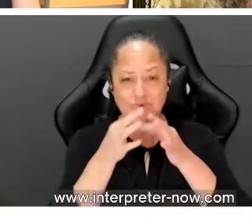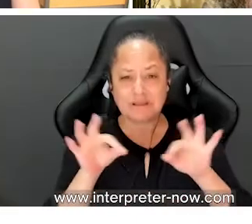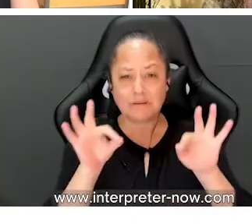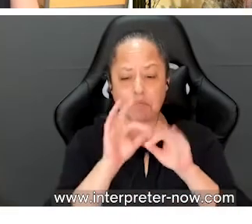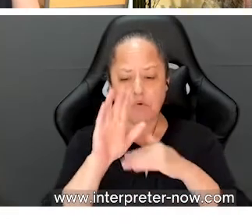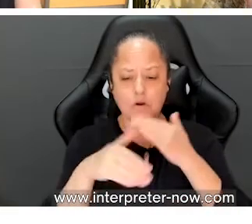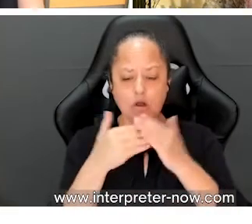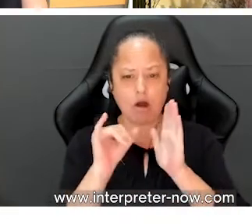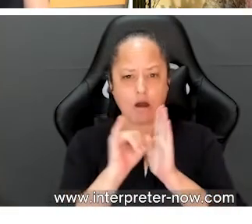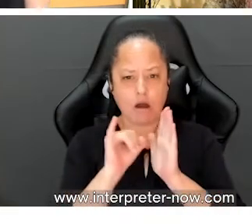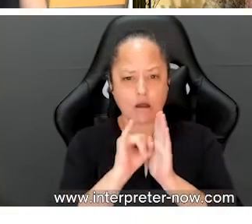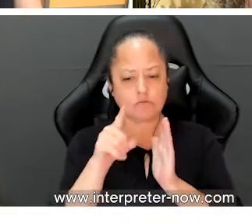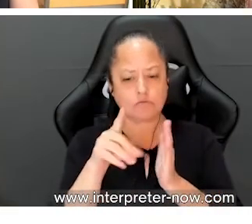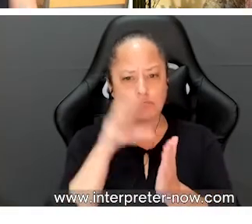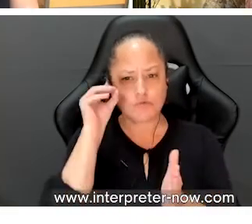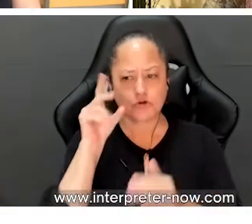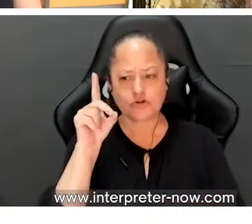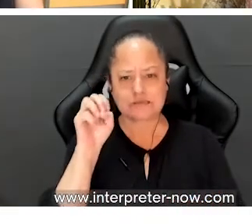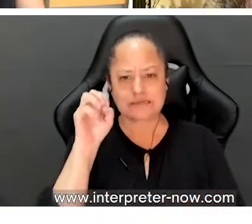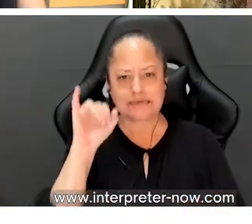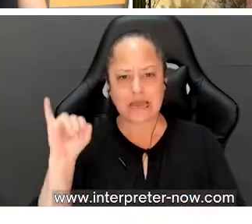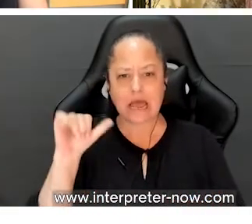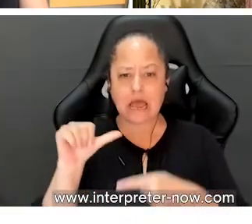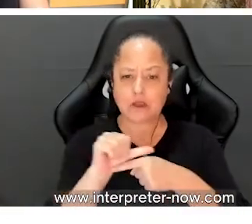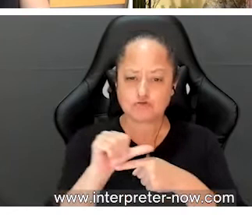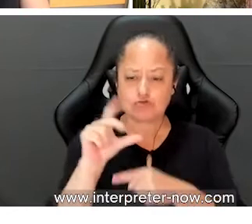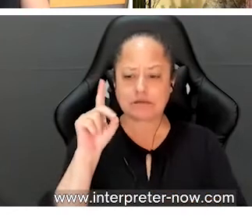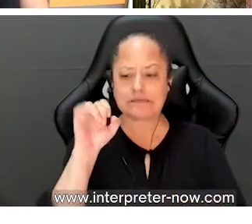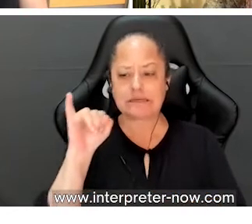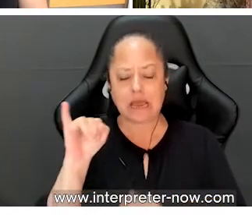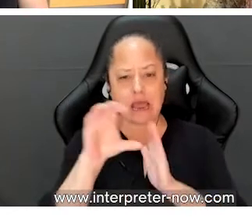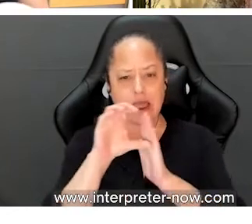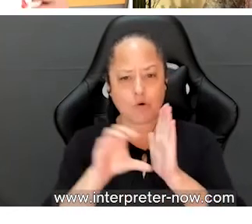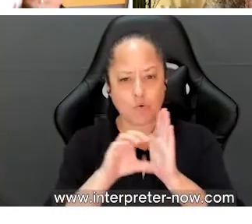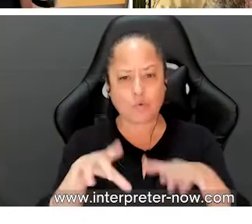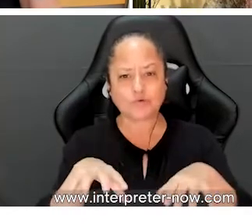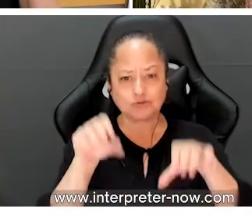So anything that you've learned in DEI training or DEI courses that you may have taken, that